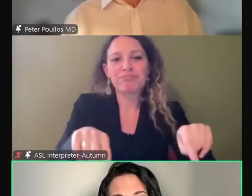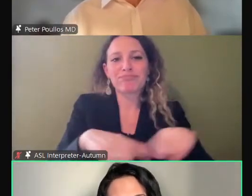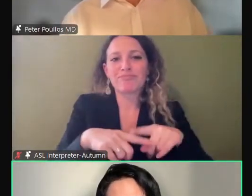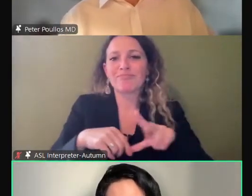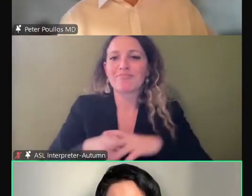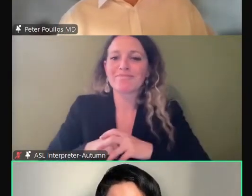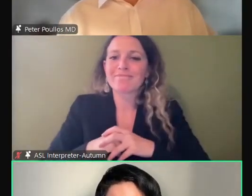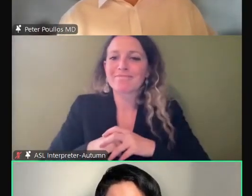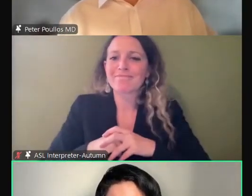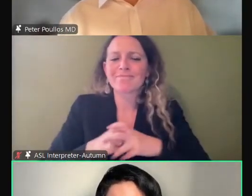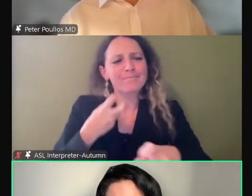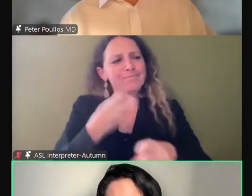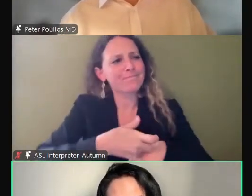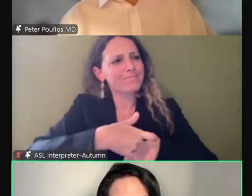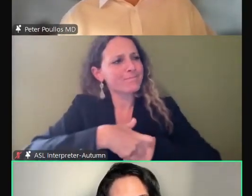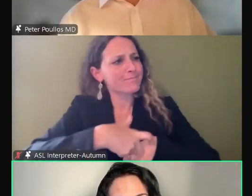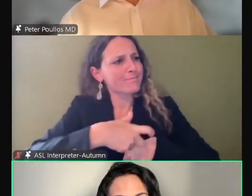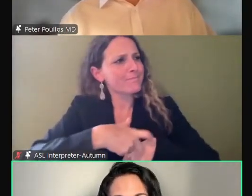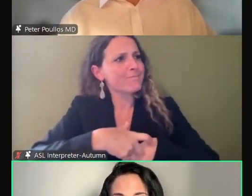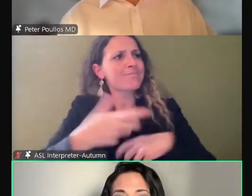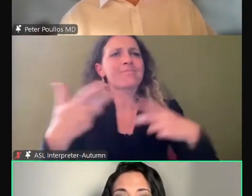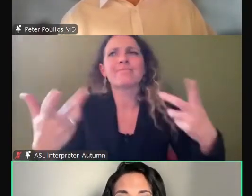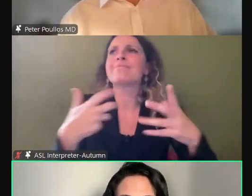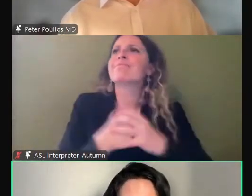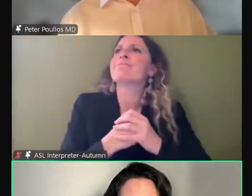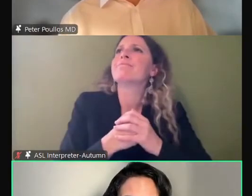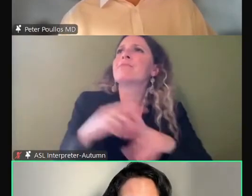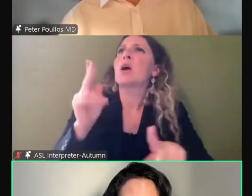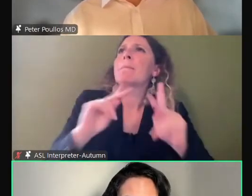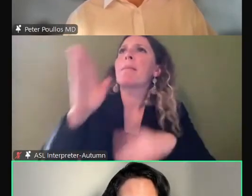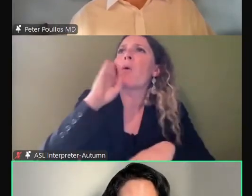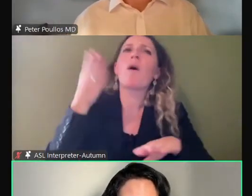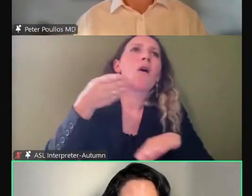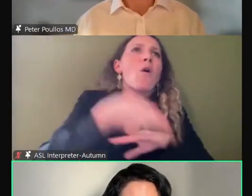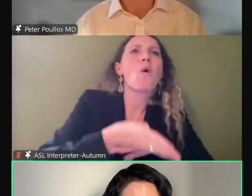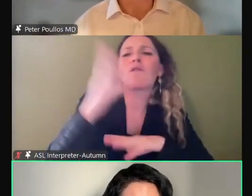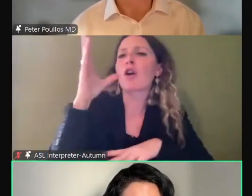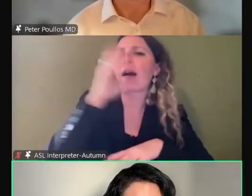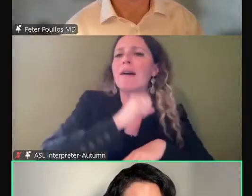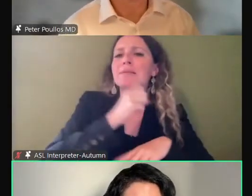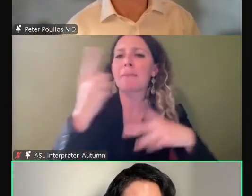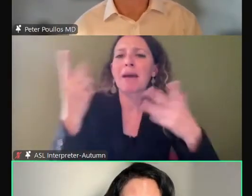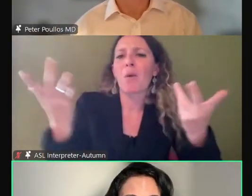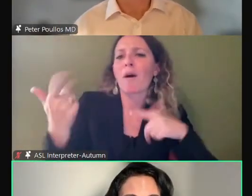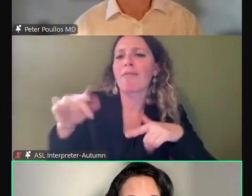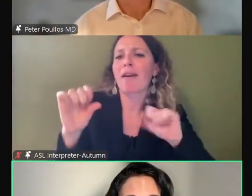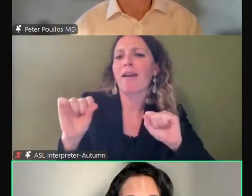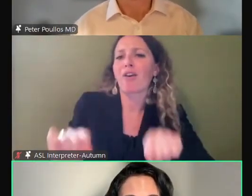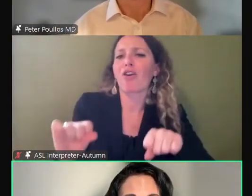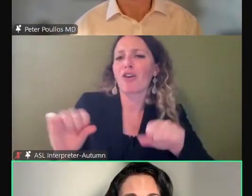what they were experiencing. And people would overestimate what they could actually do. For